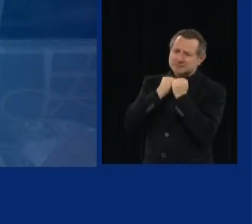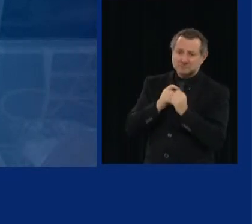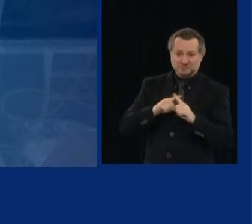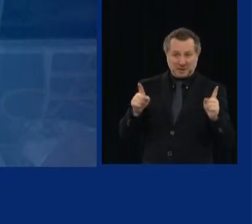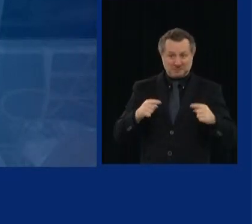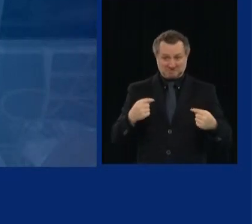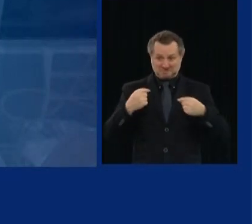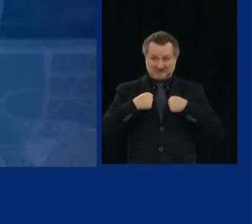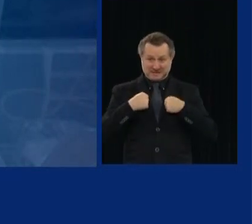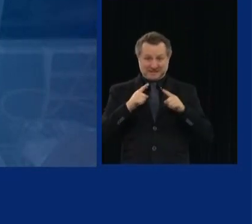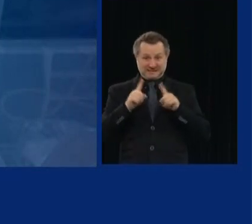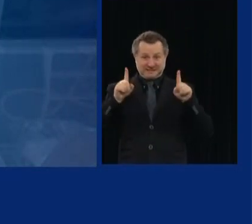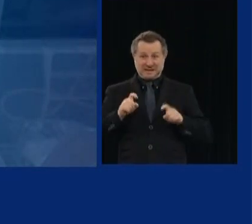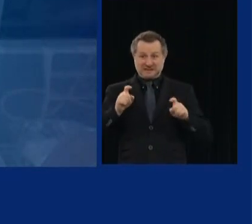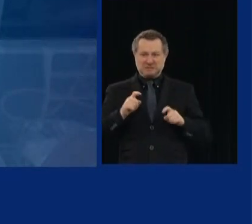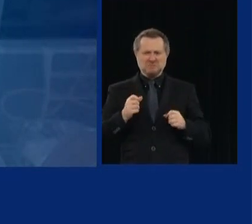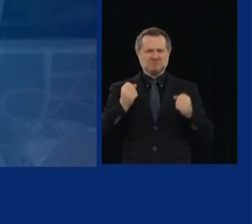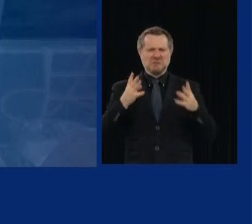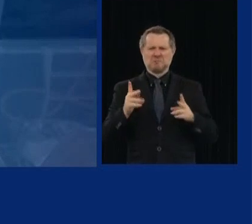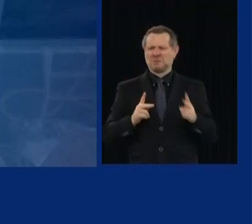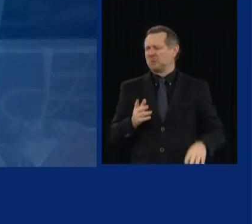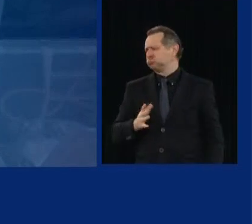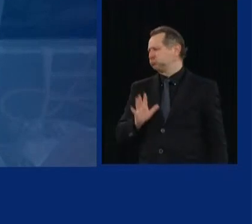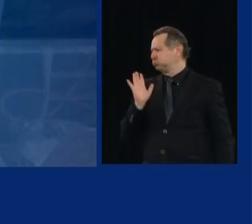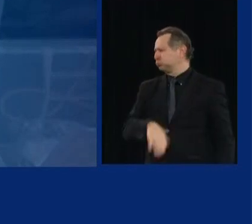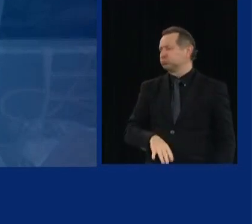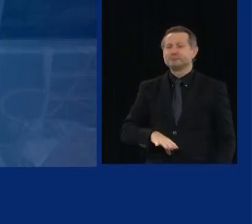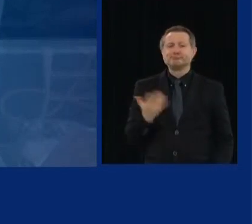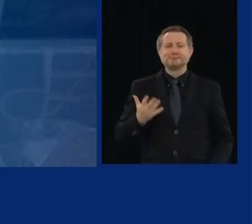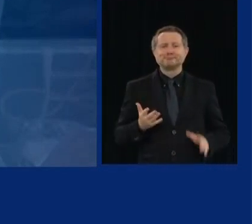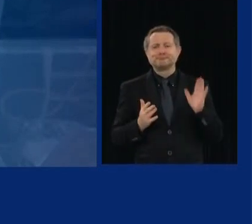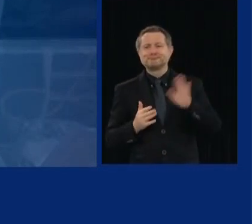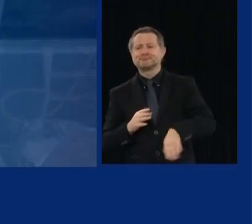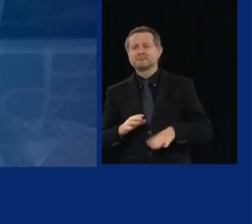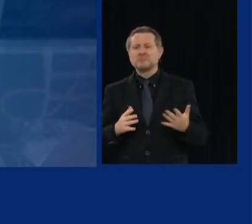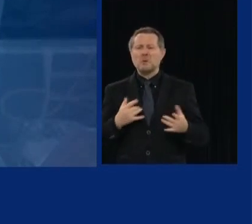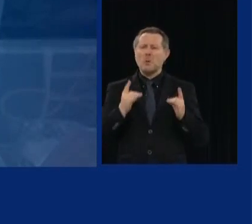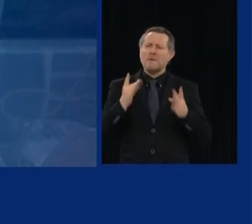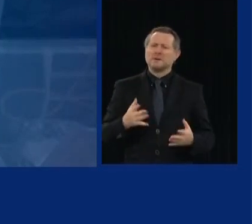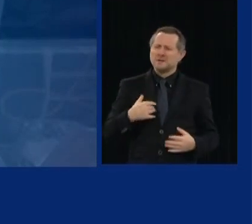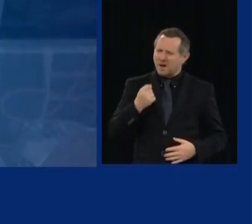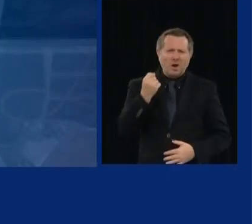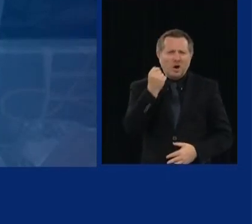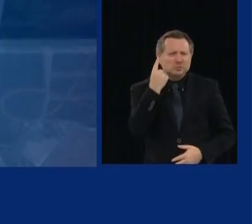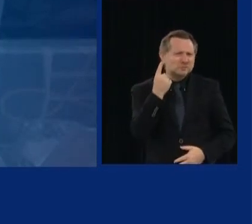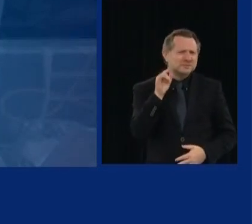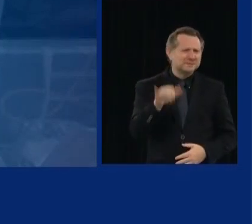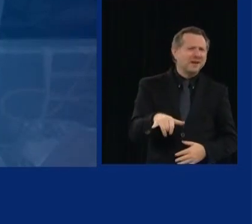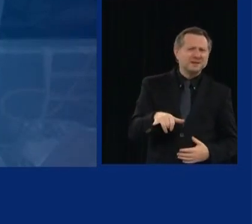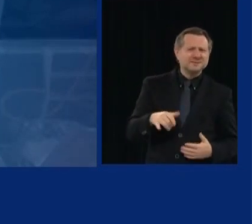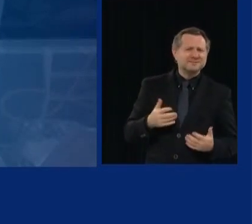ON A PERSONAL LEVEL, THEY LOVE DOCTORS, HOW CAN YOU NOT?